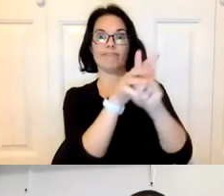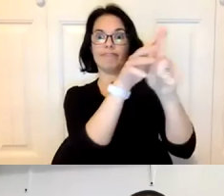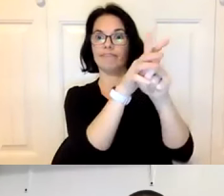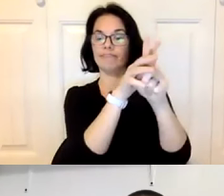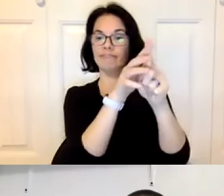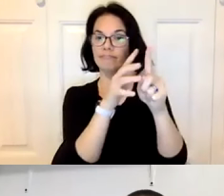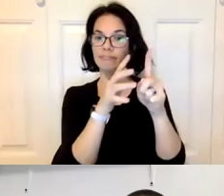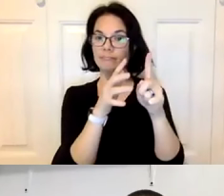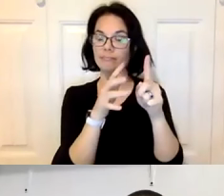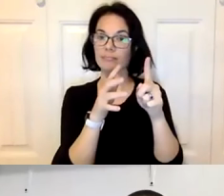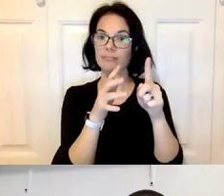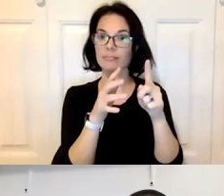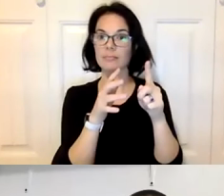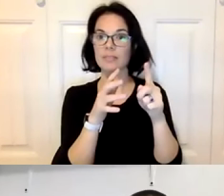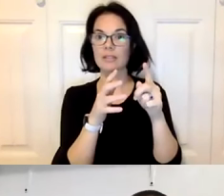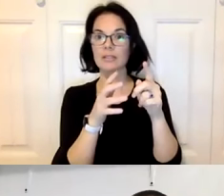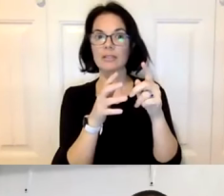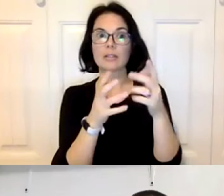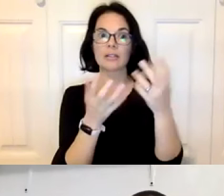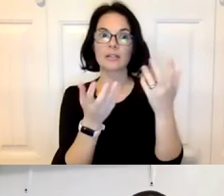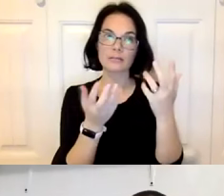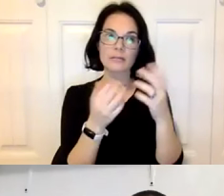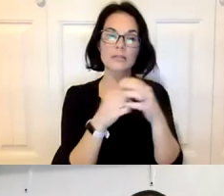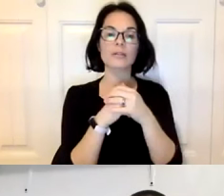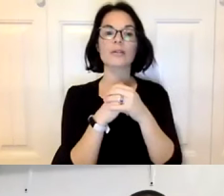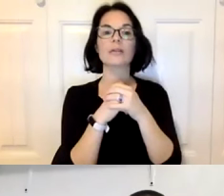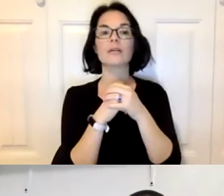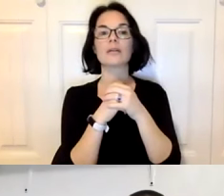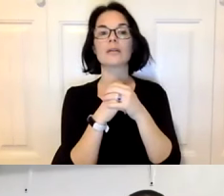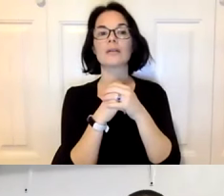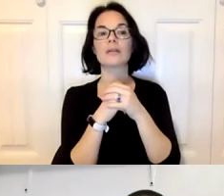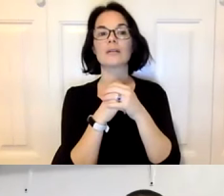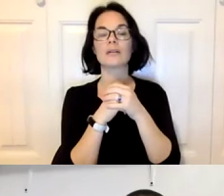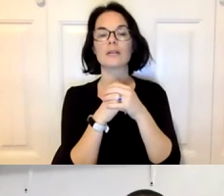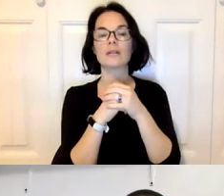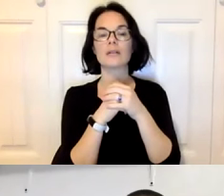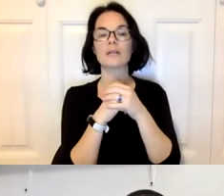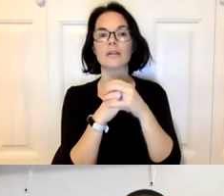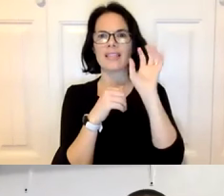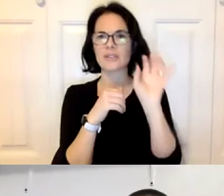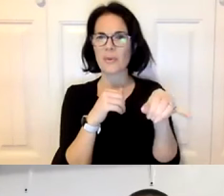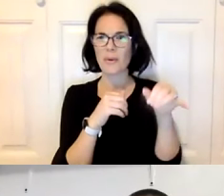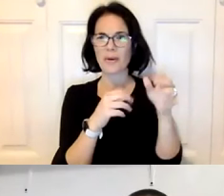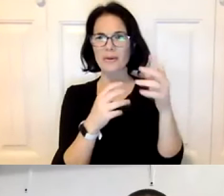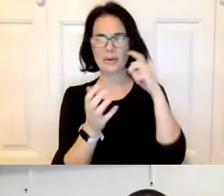there might be questions around what that might mean in terms of the vaccines we have.